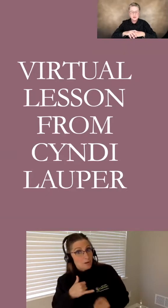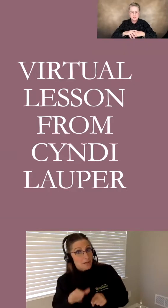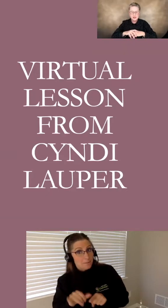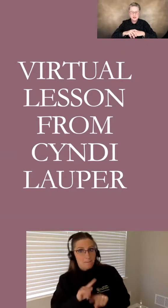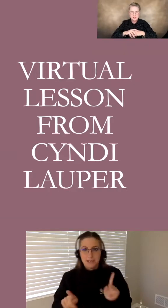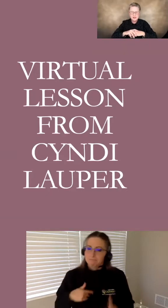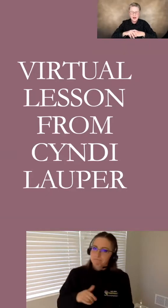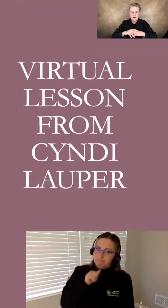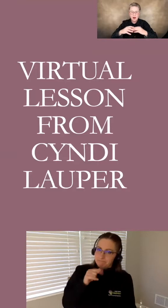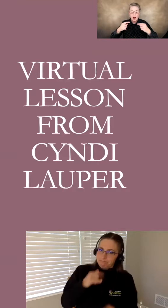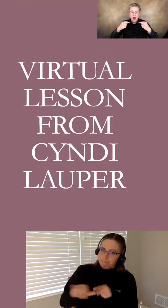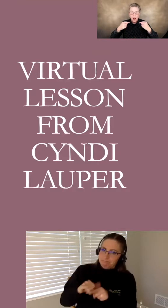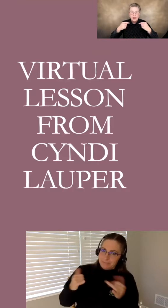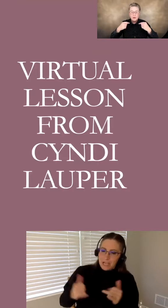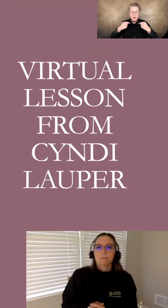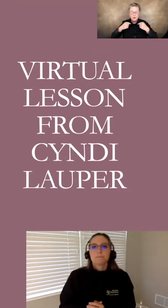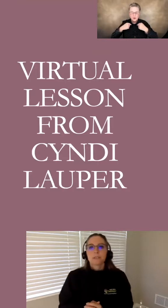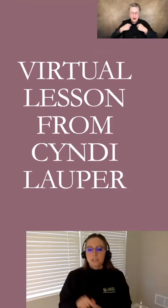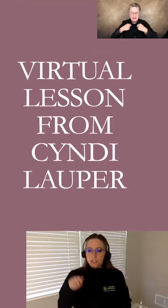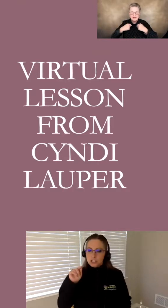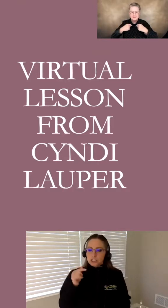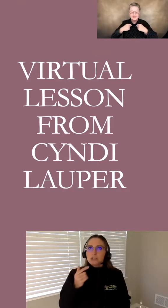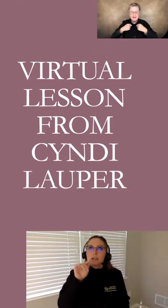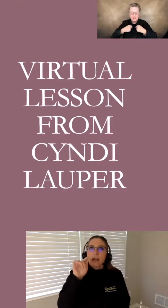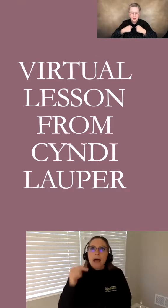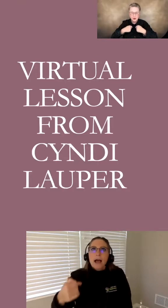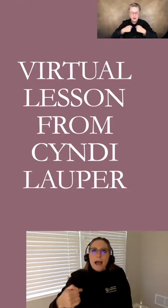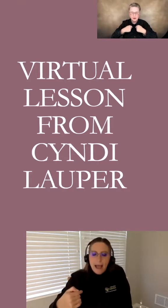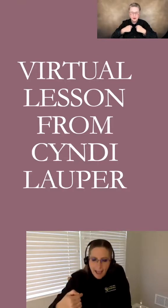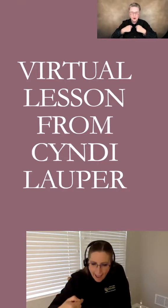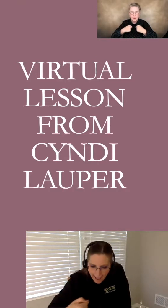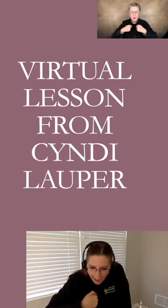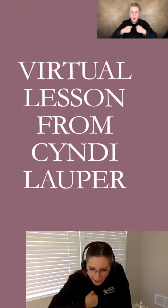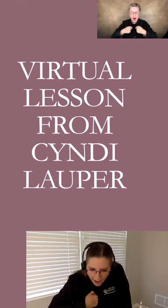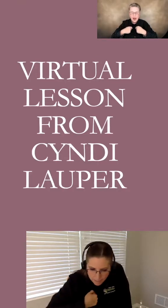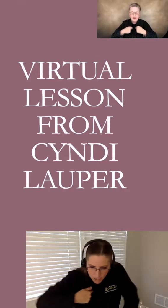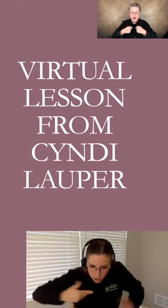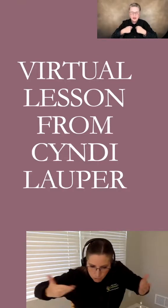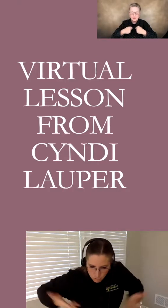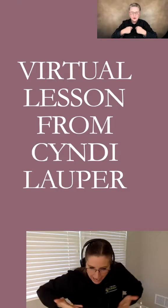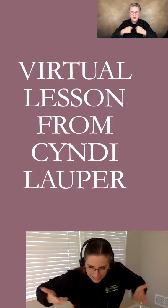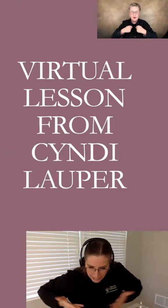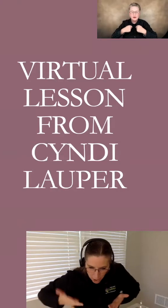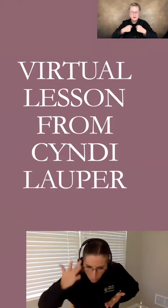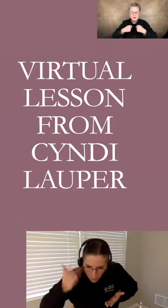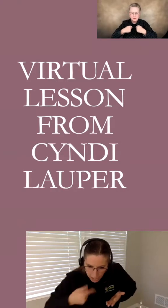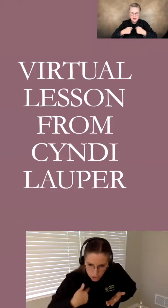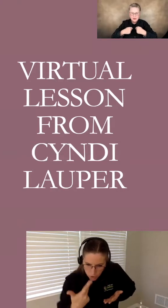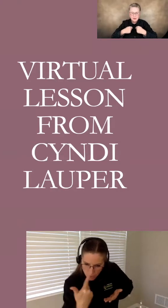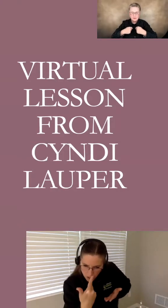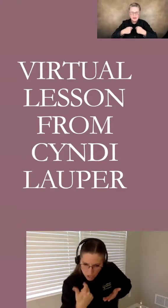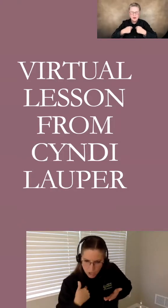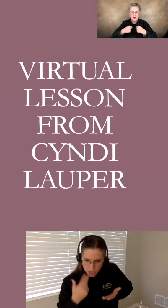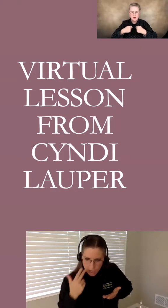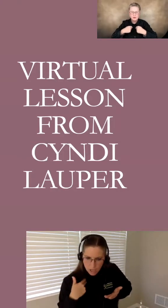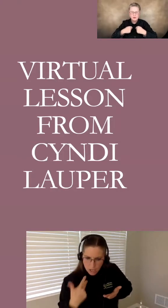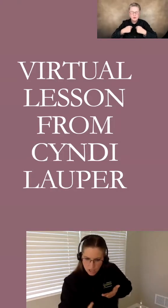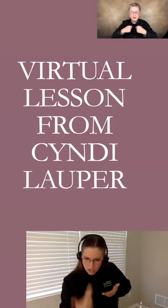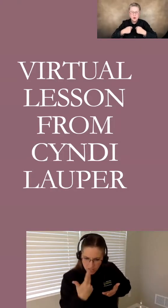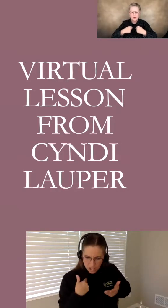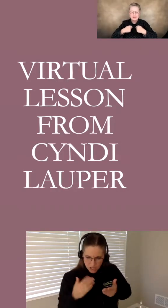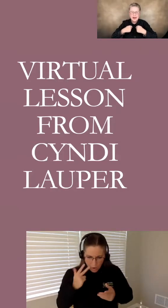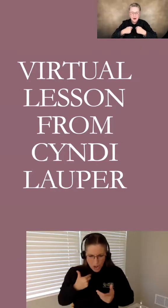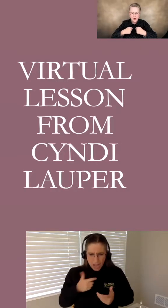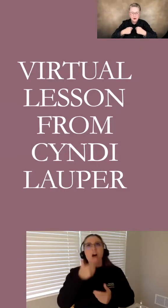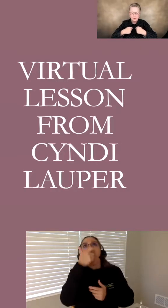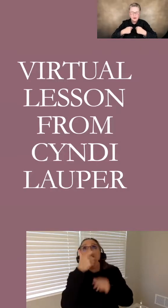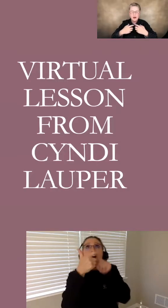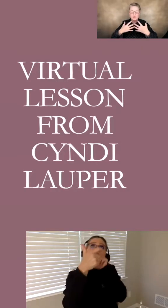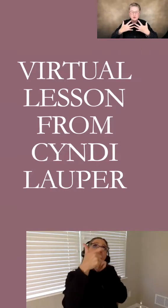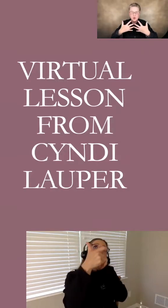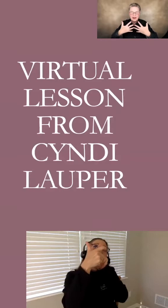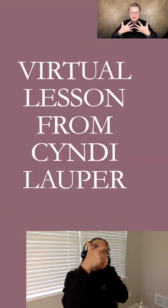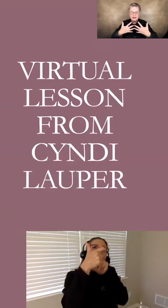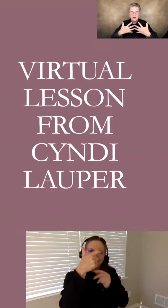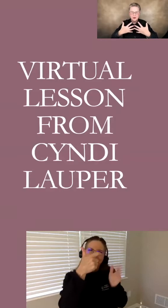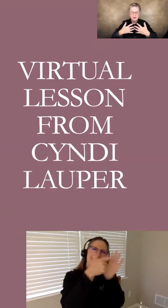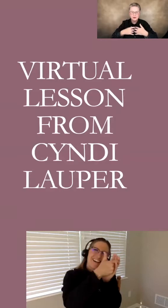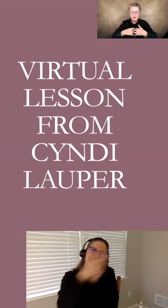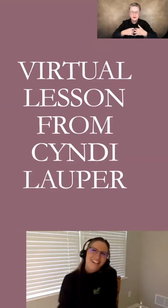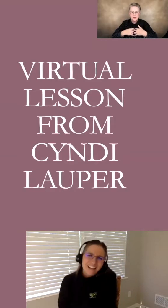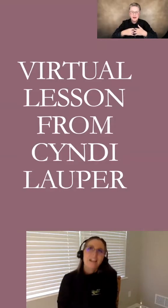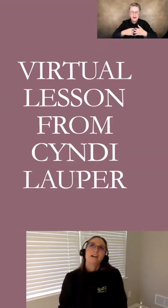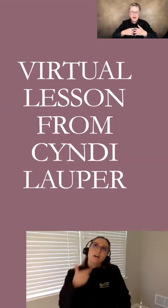she said, I'm right here, why are you looking at me through your camera I'm right here and